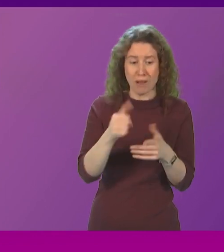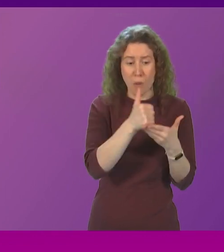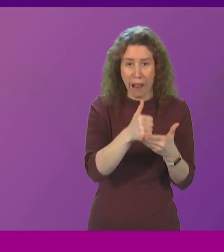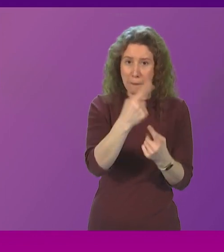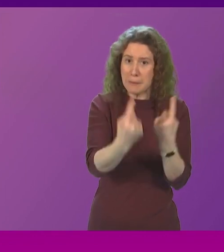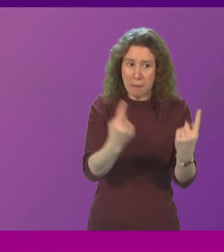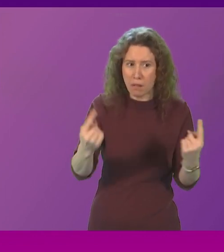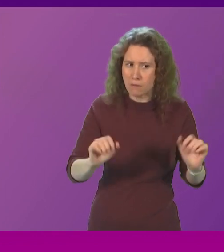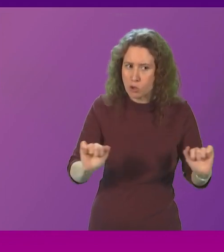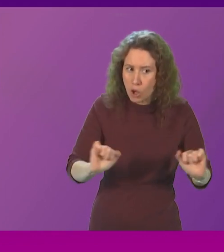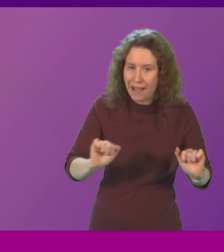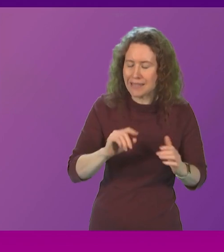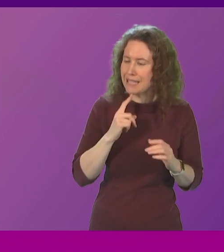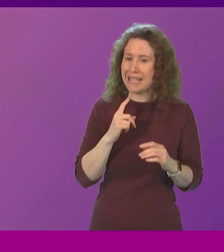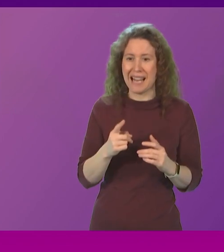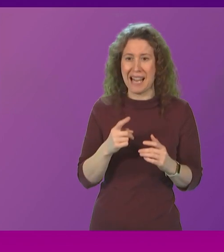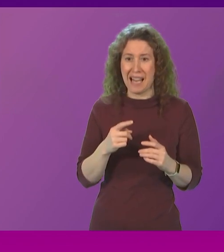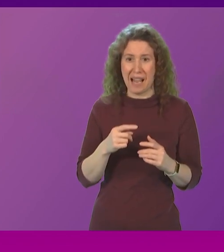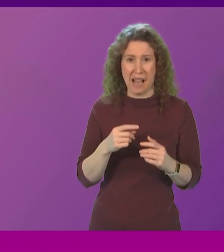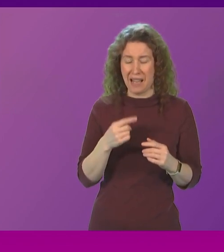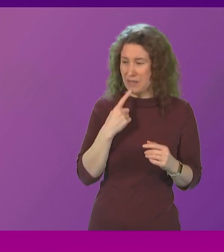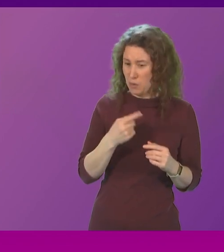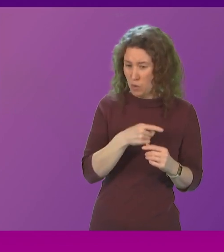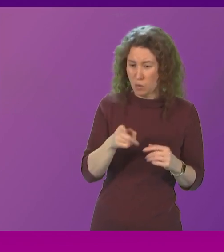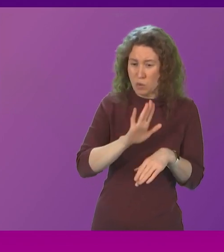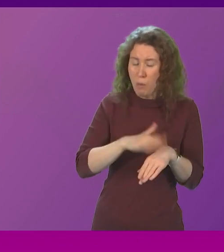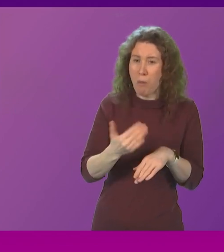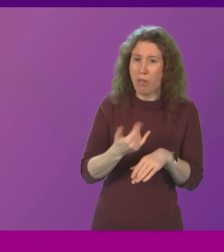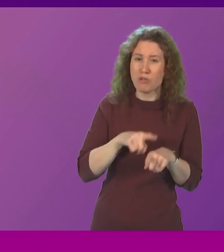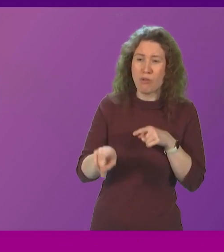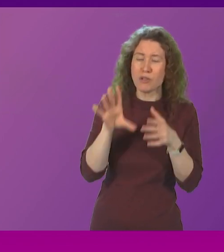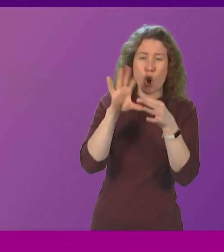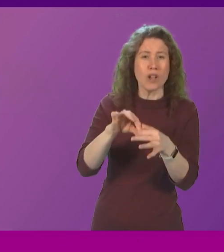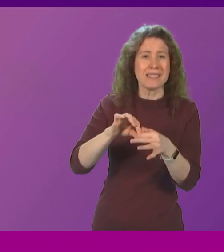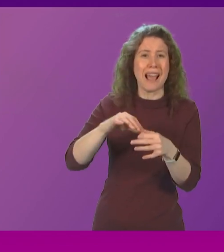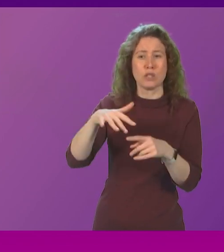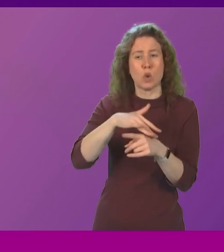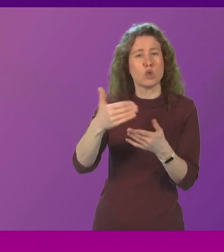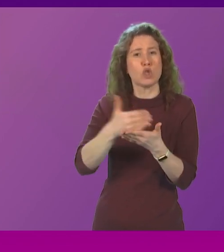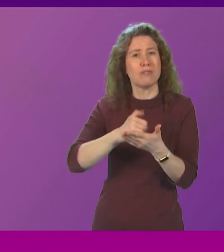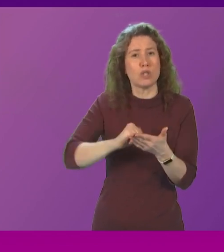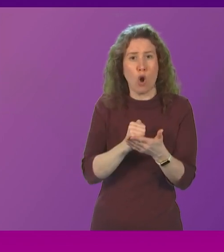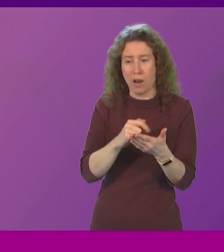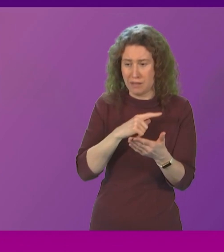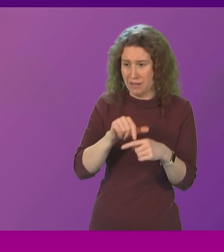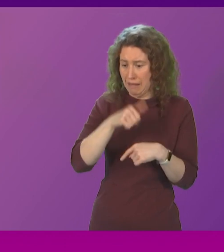I was told not to even bother contacting Social Security Scotland until next month, because it cannot make that payment.